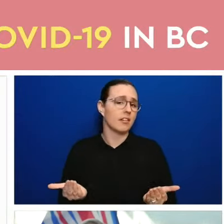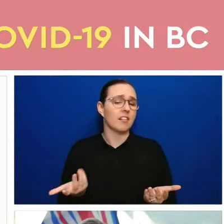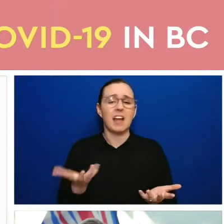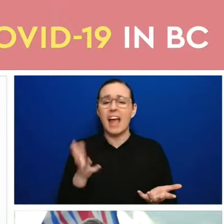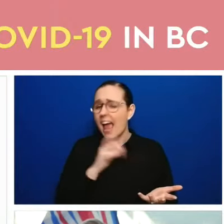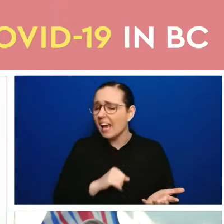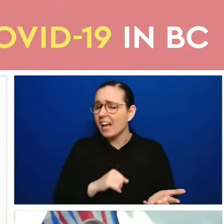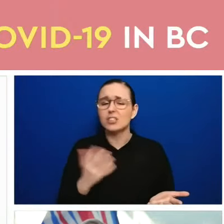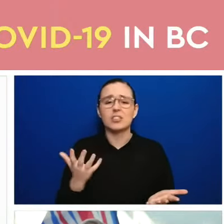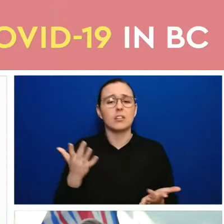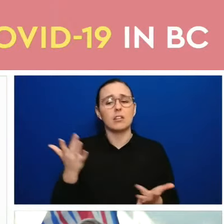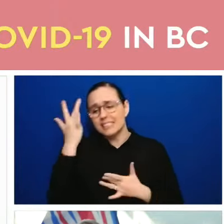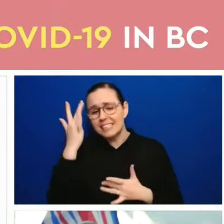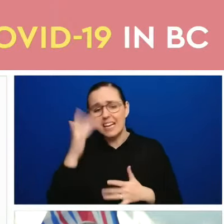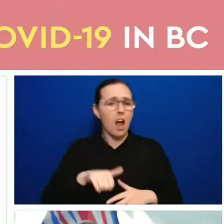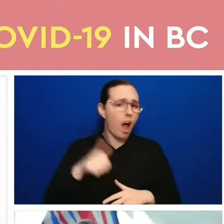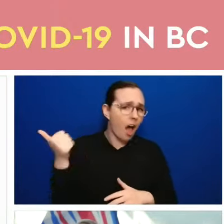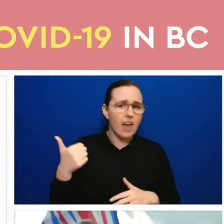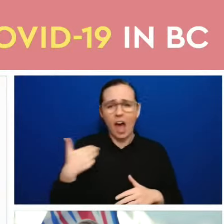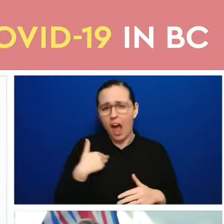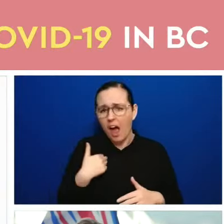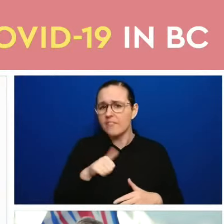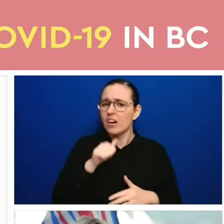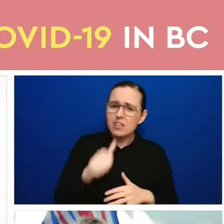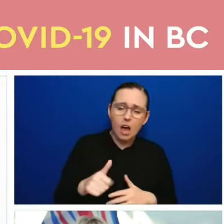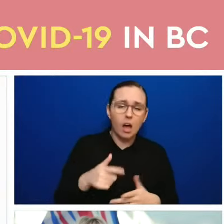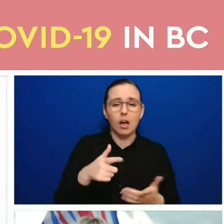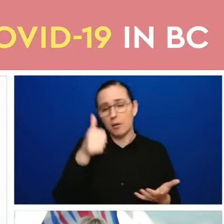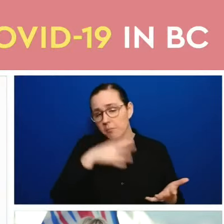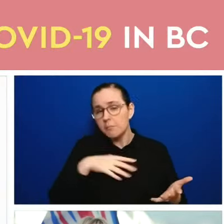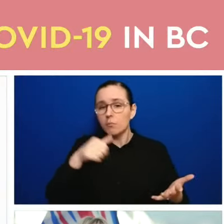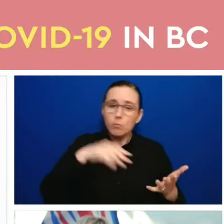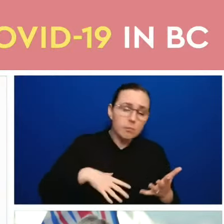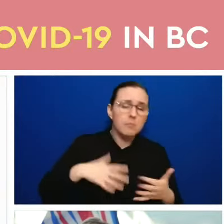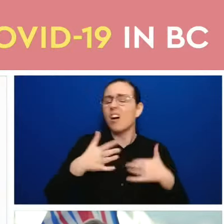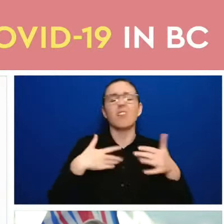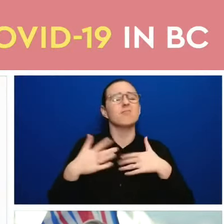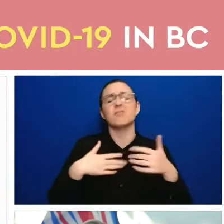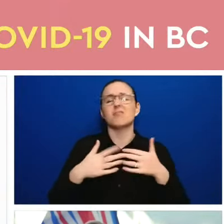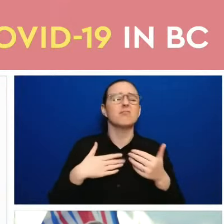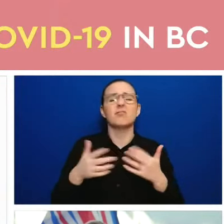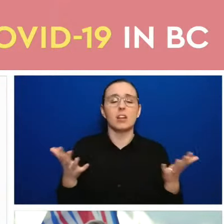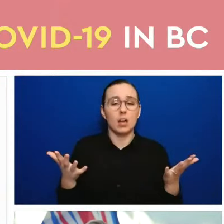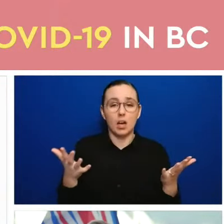other co-morbidities you may have or other illnesses and sex